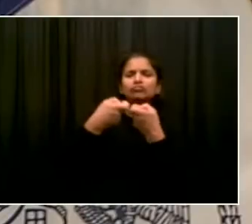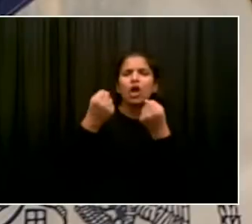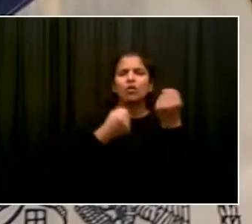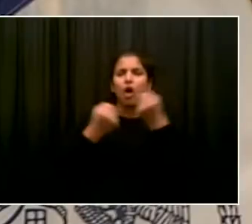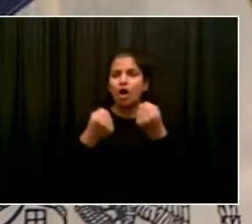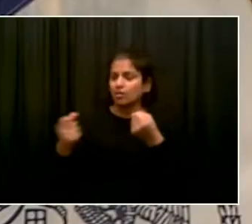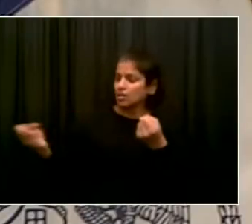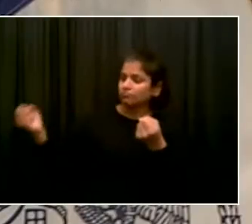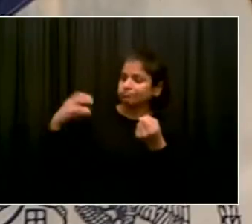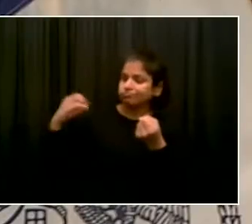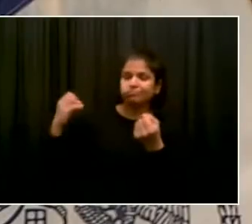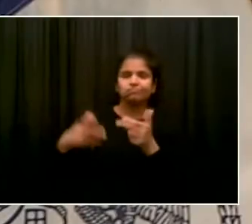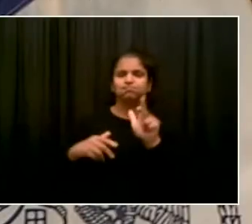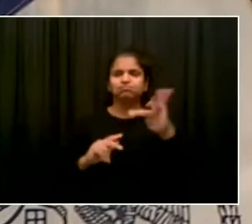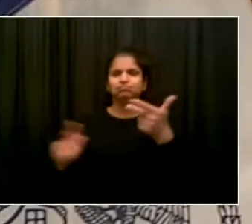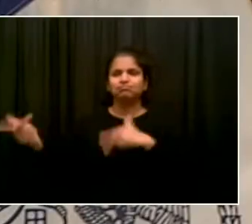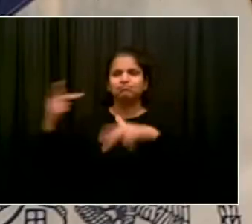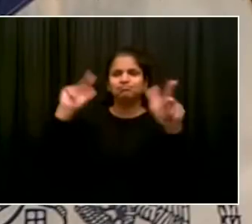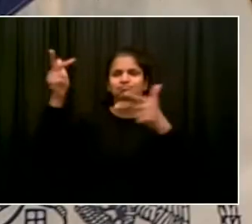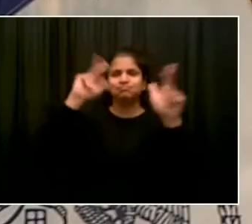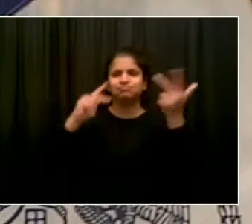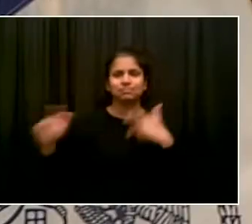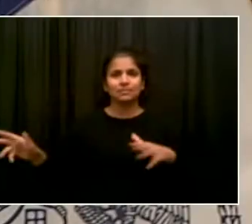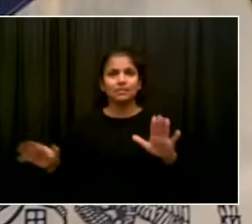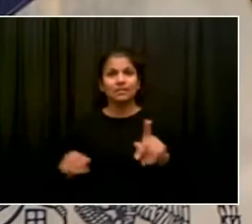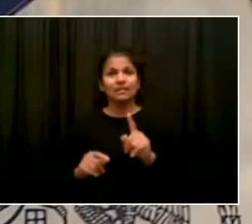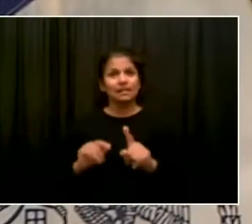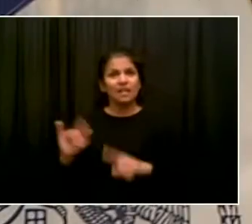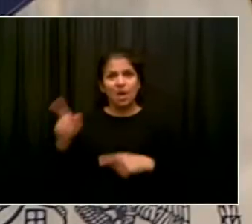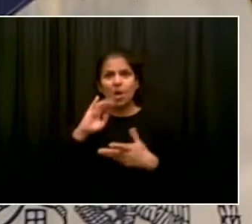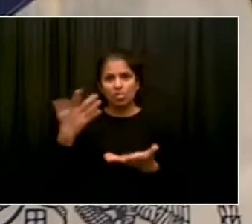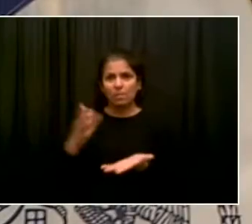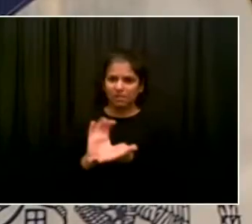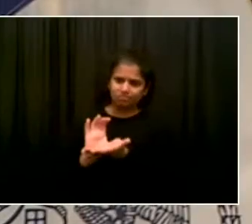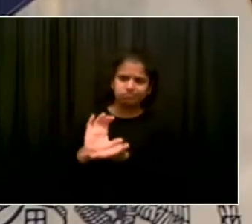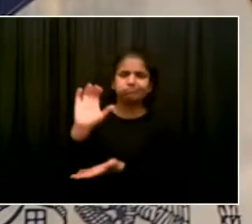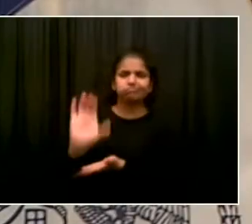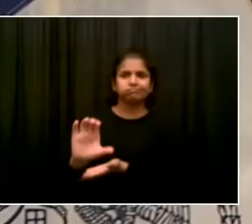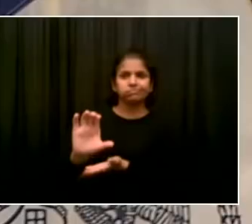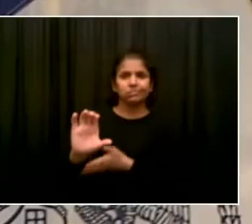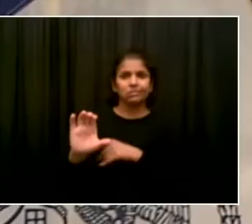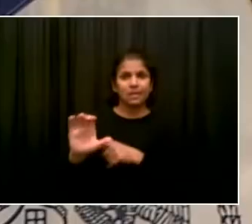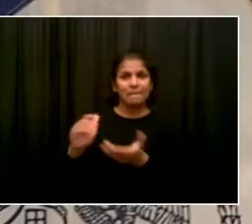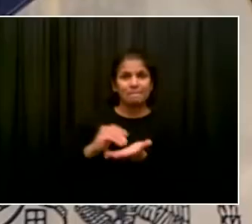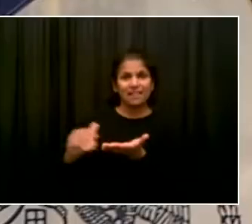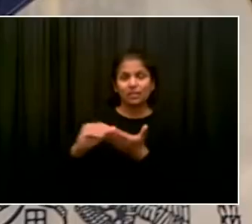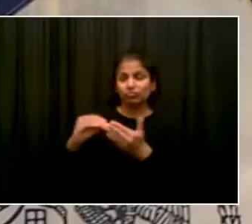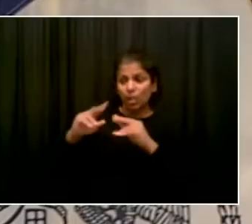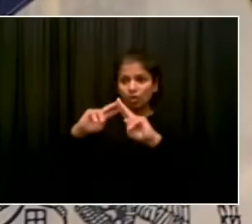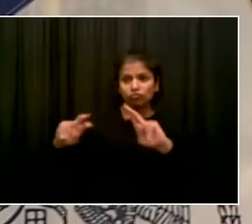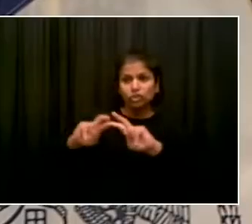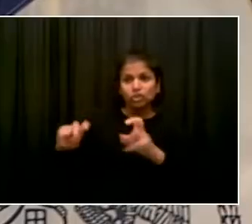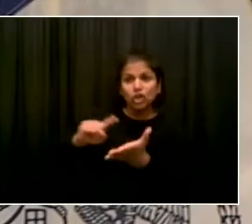MONEY INTO PHIL THE APPROACH TO DID THE INITIAL